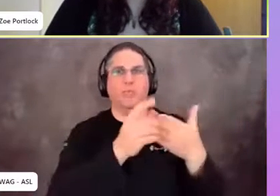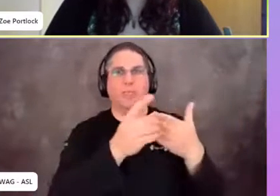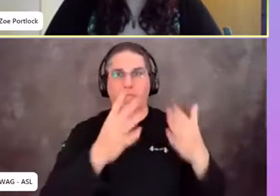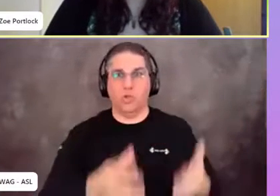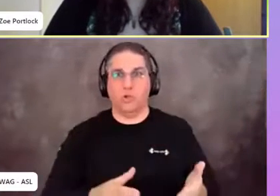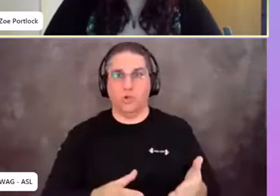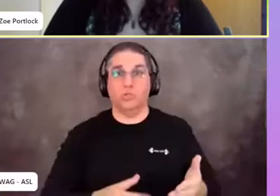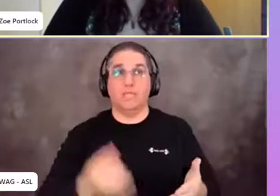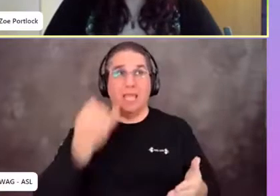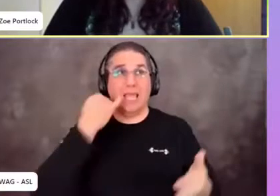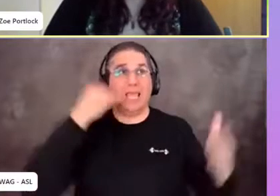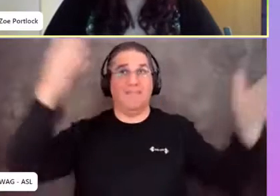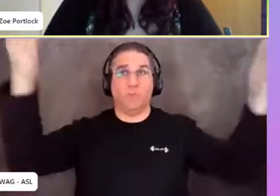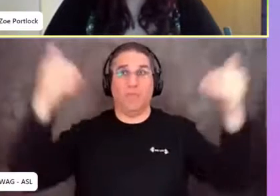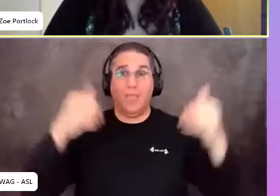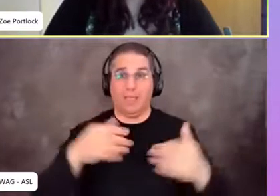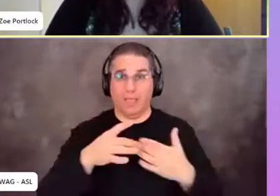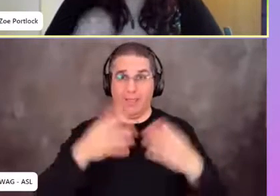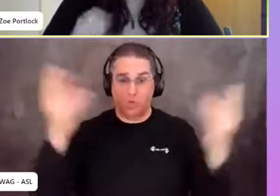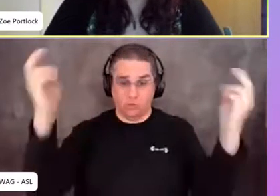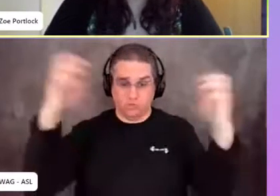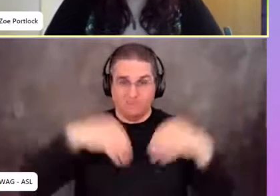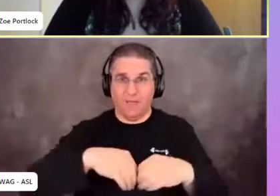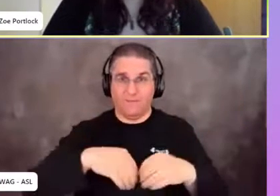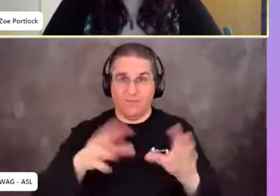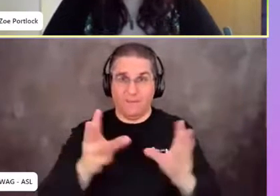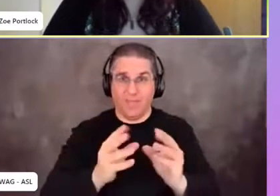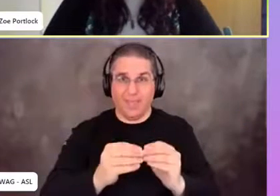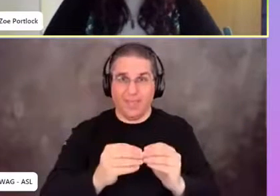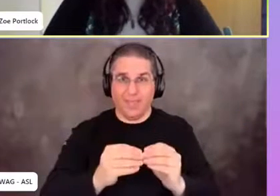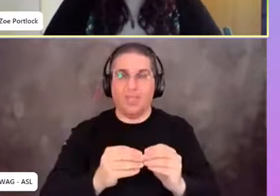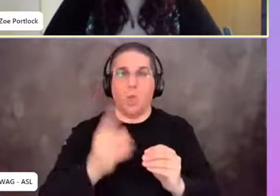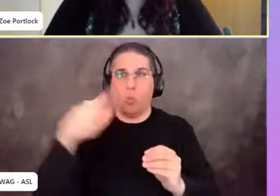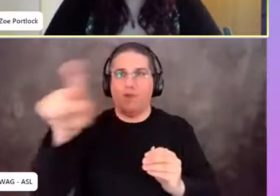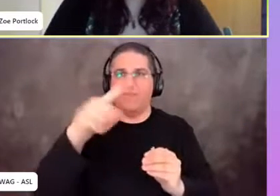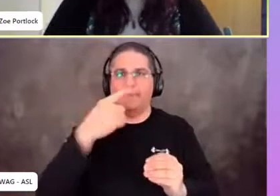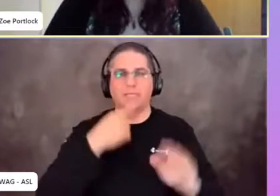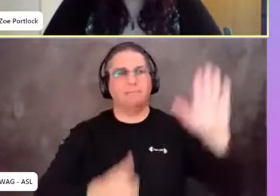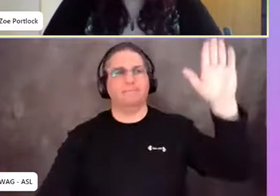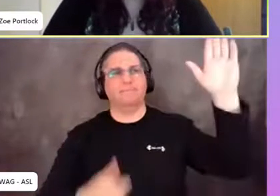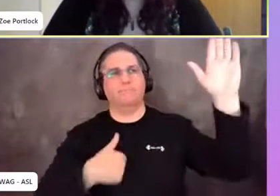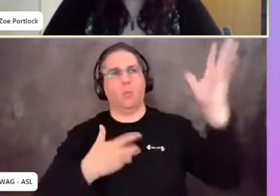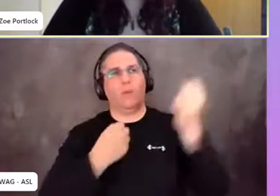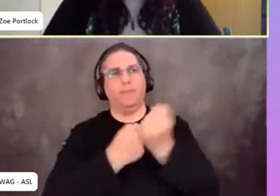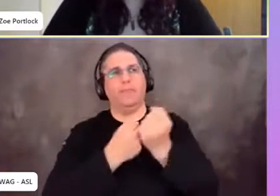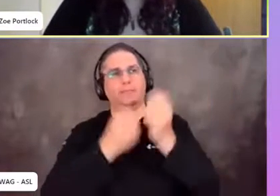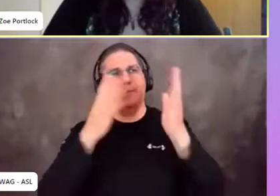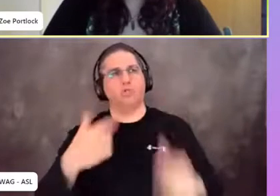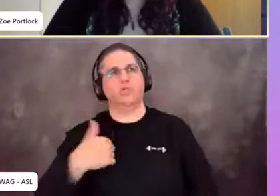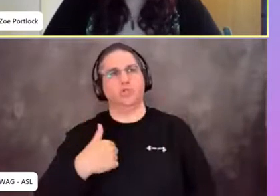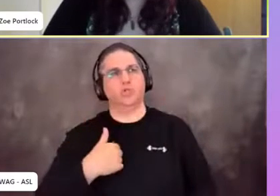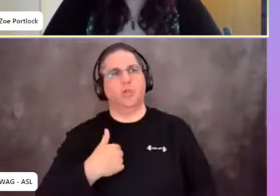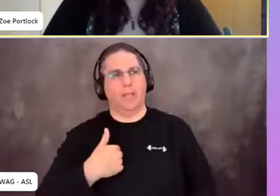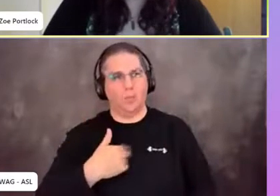those ambassadors I mentioned, sharing their what the -- we progress and had some leadership and one of them in particular reached out after